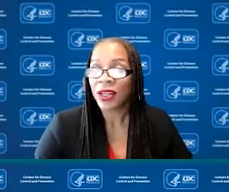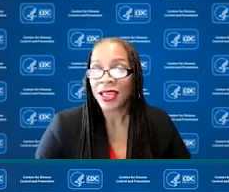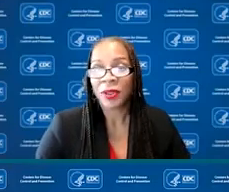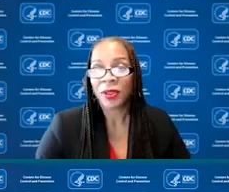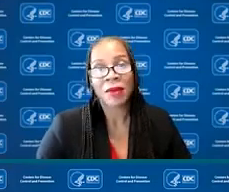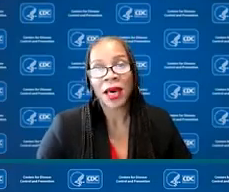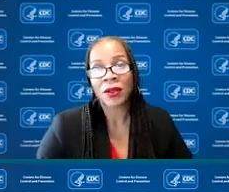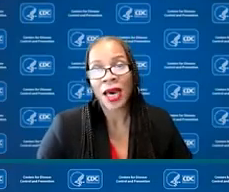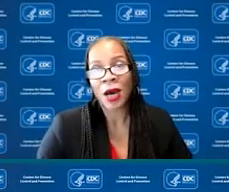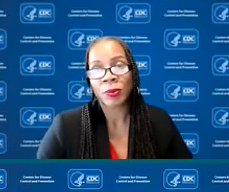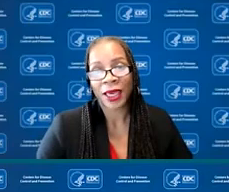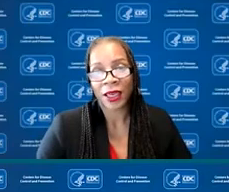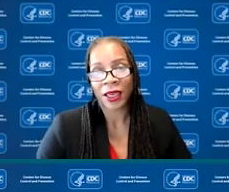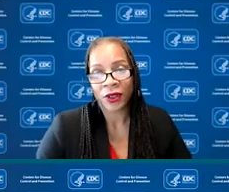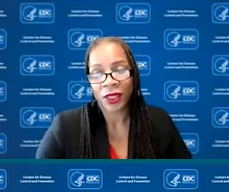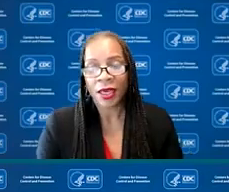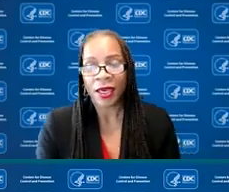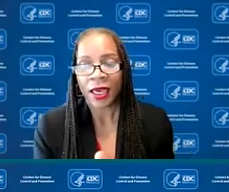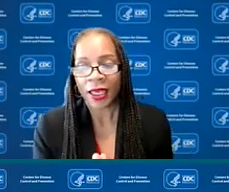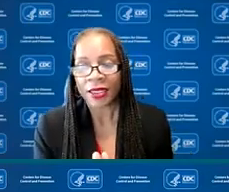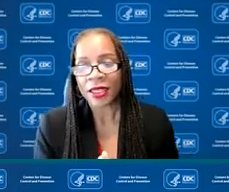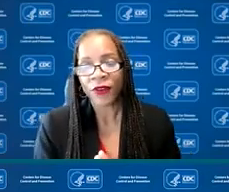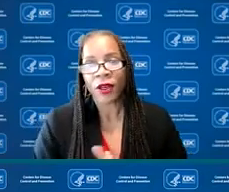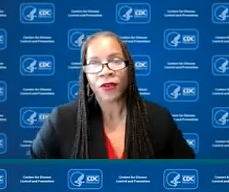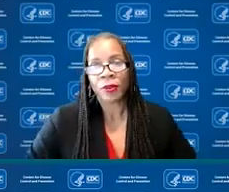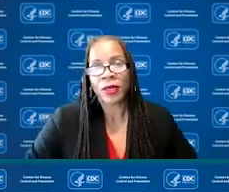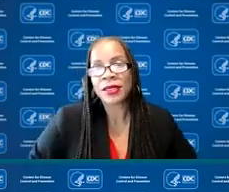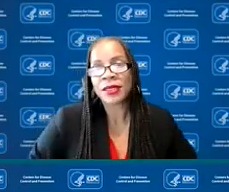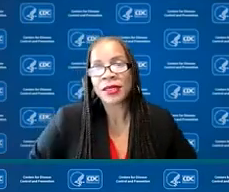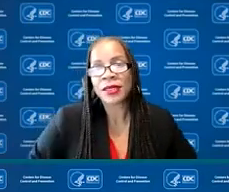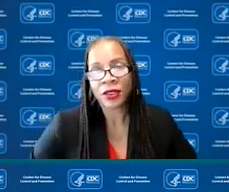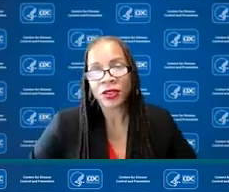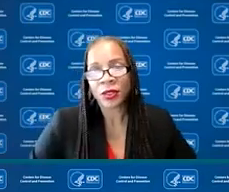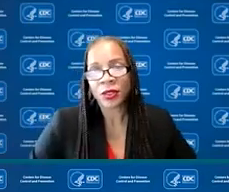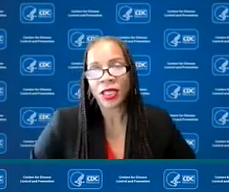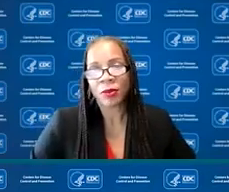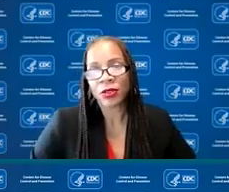because they model our behavior. It is difficult for me to say to my leadership team or to our